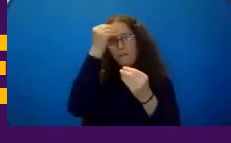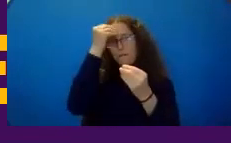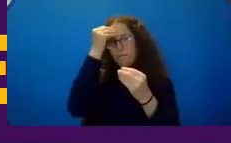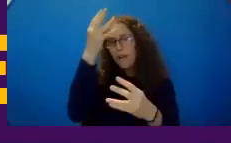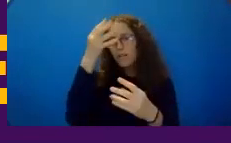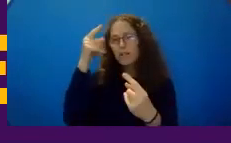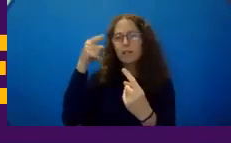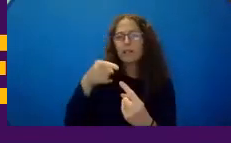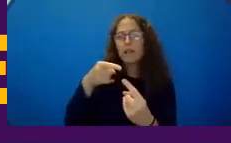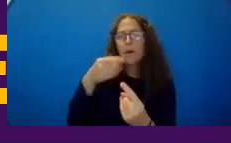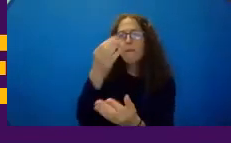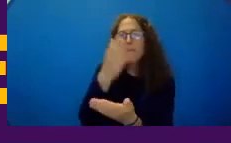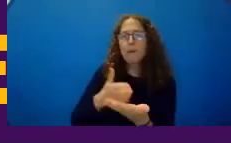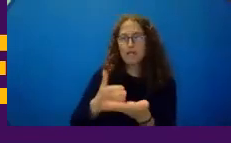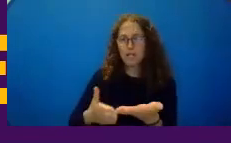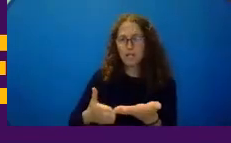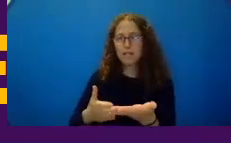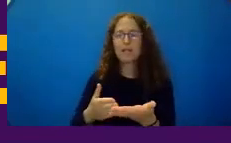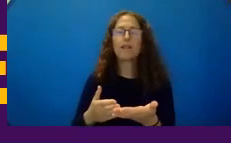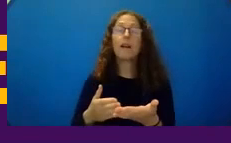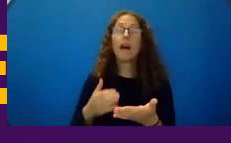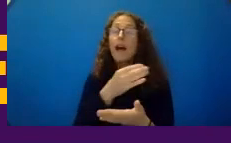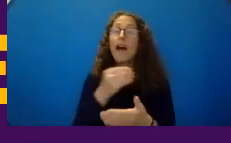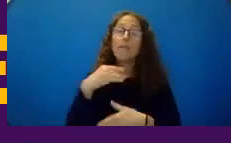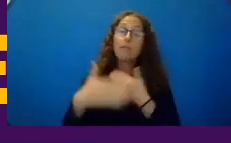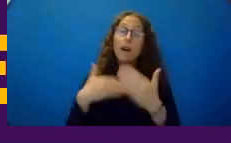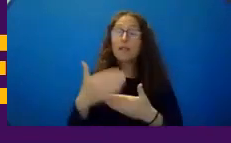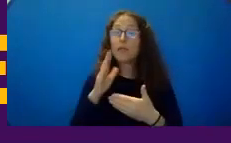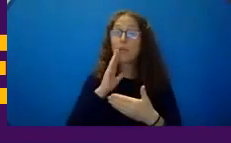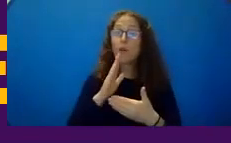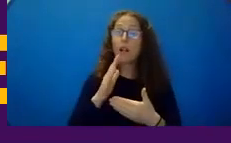ORGANIZATION APPLYING, EQUITY AND SOCIAL JUSTICE QUESTION, A SECTION THAT CONTAINS QUESTIONS ON THOSE TOPICS,